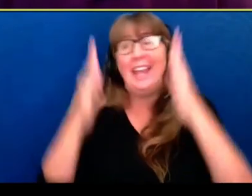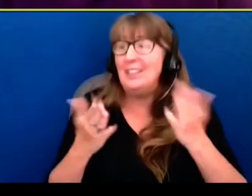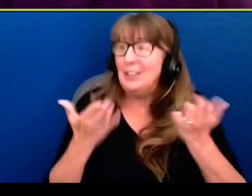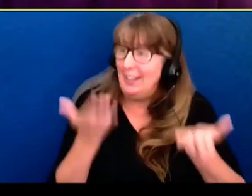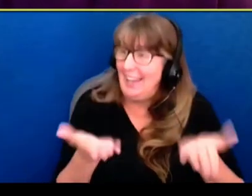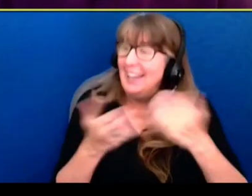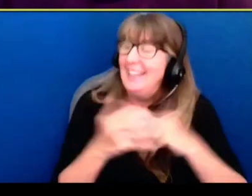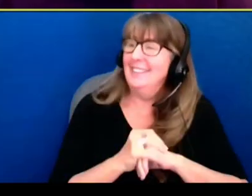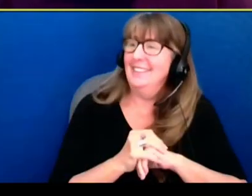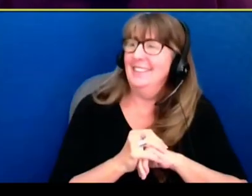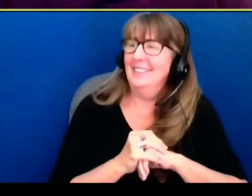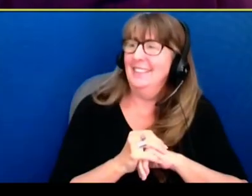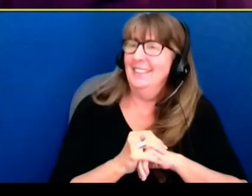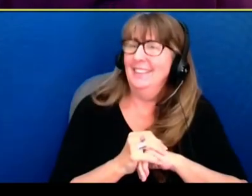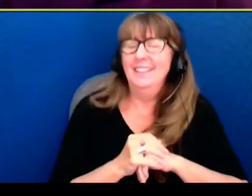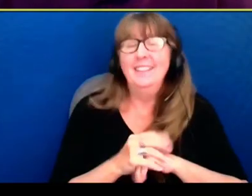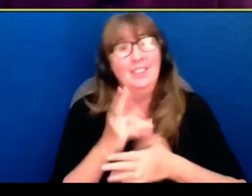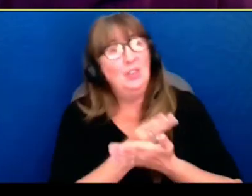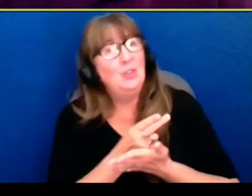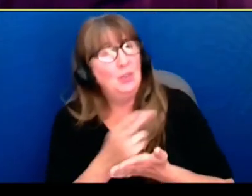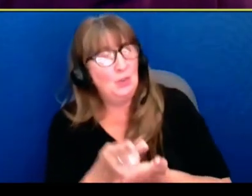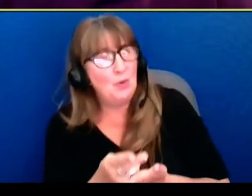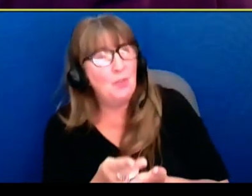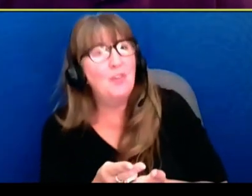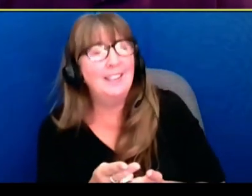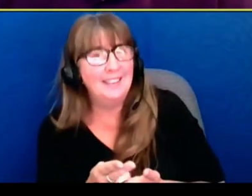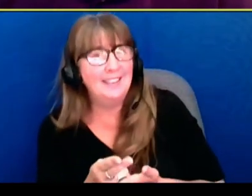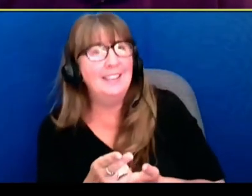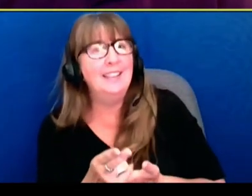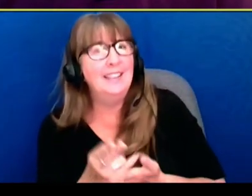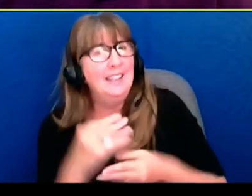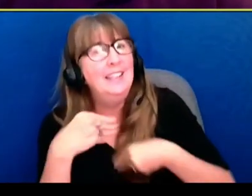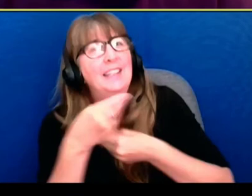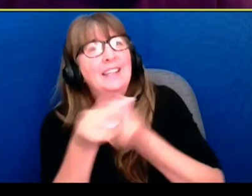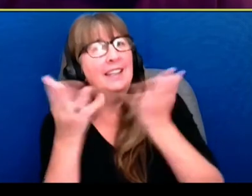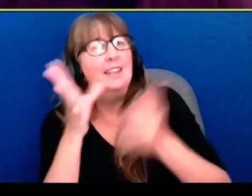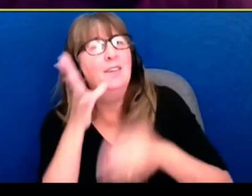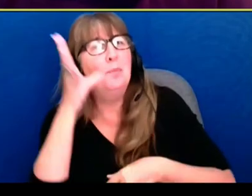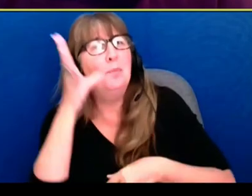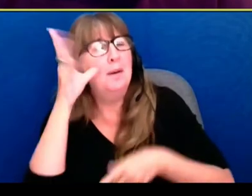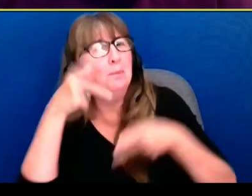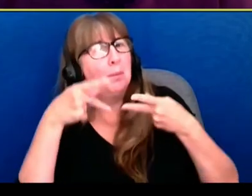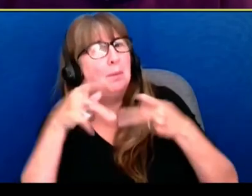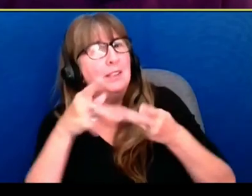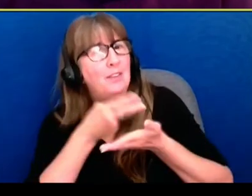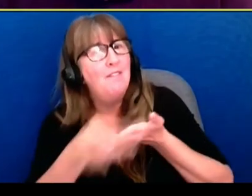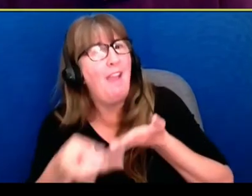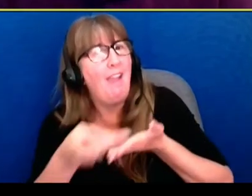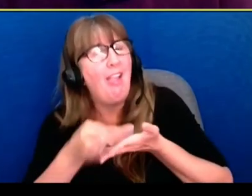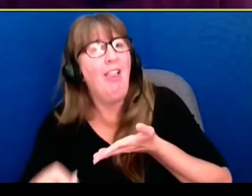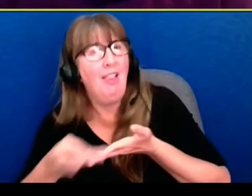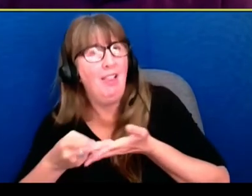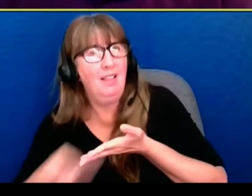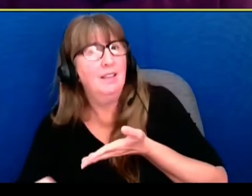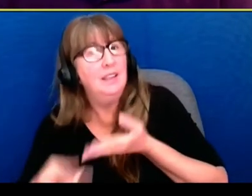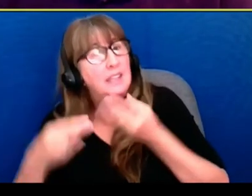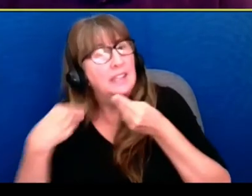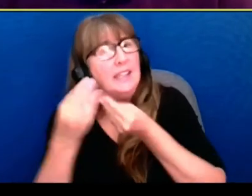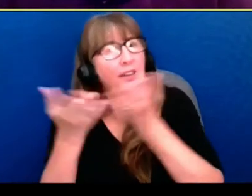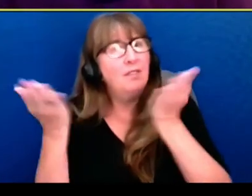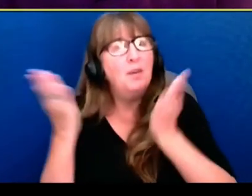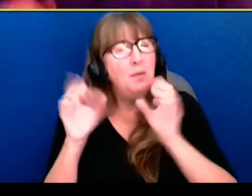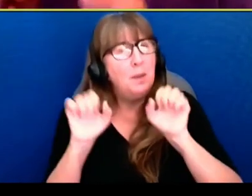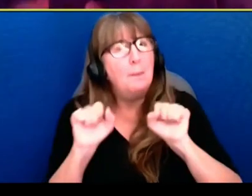Truthfully, give parents permission to fail. Give them the ability to fail.